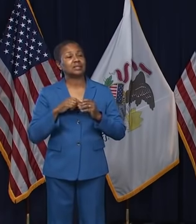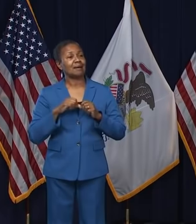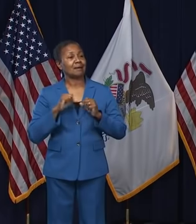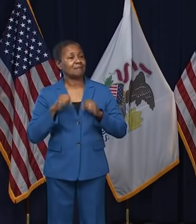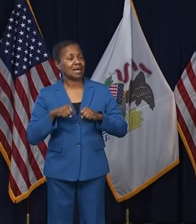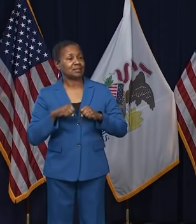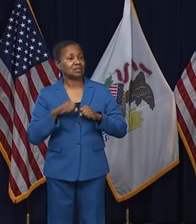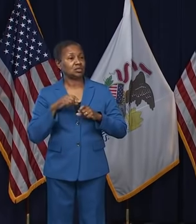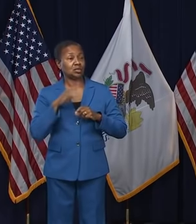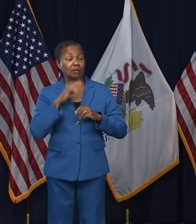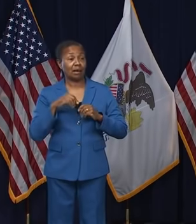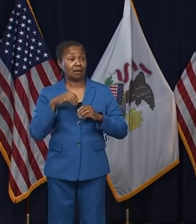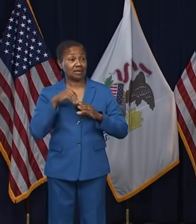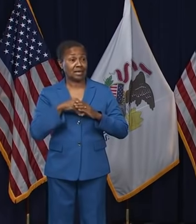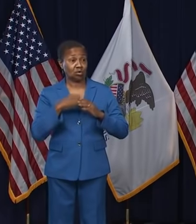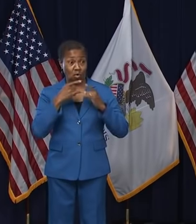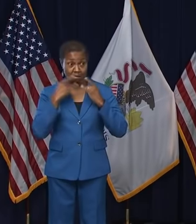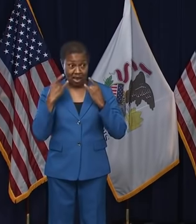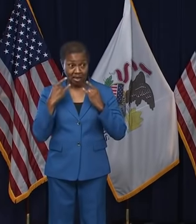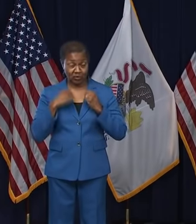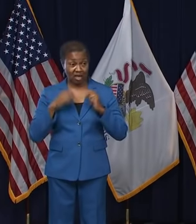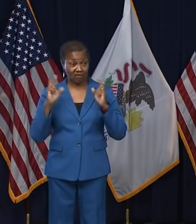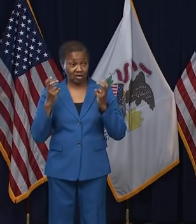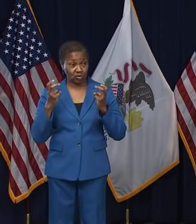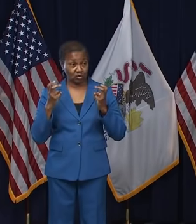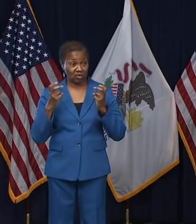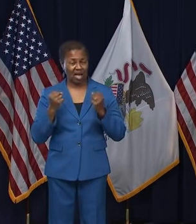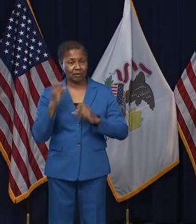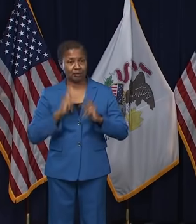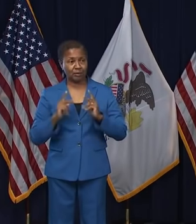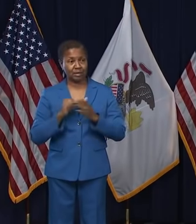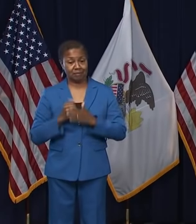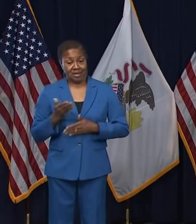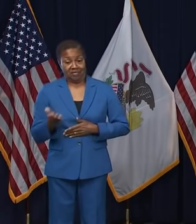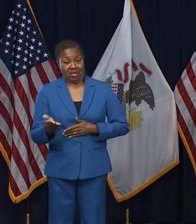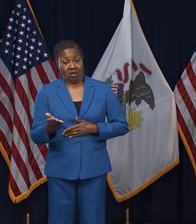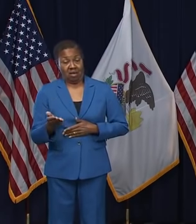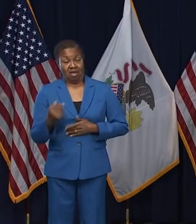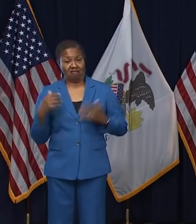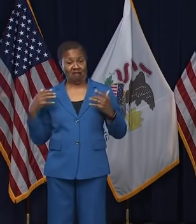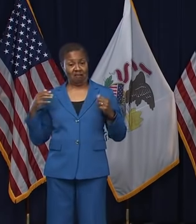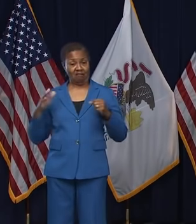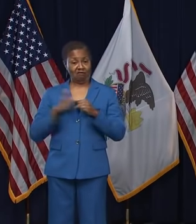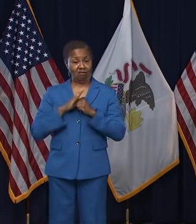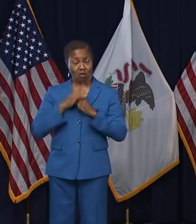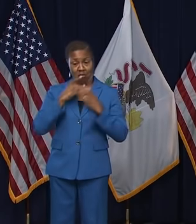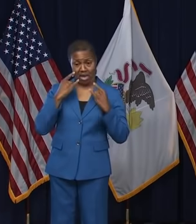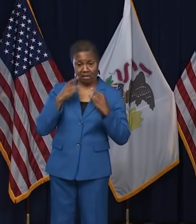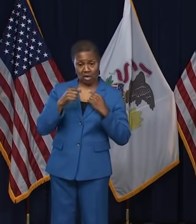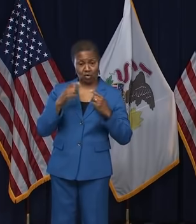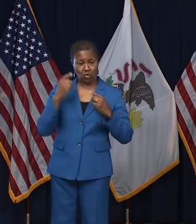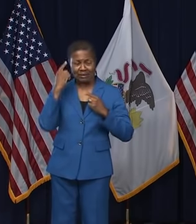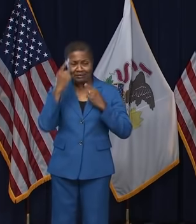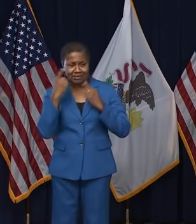we're done here yeah Thank you very much. So we haven't got.